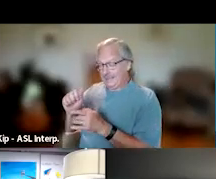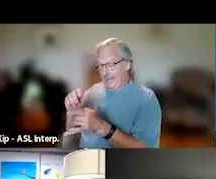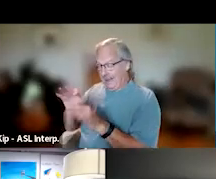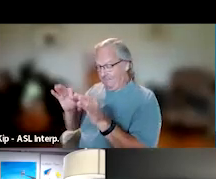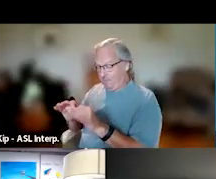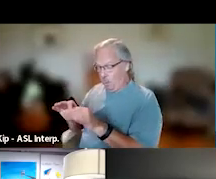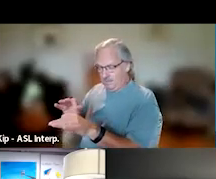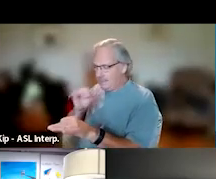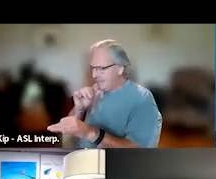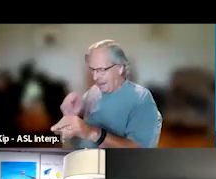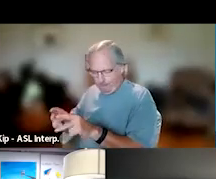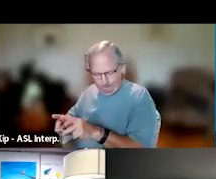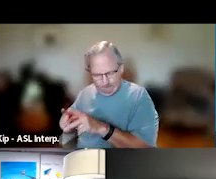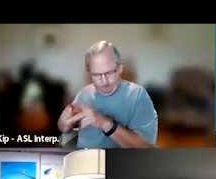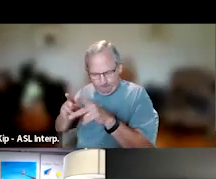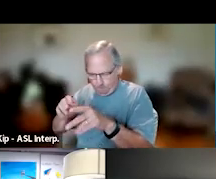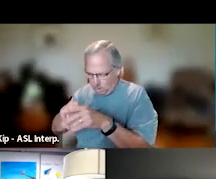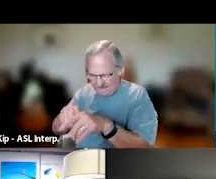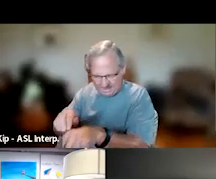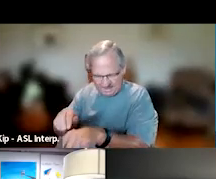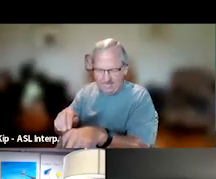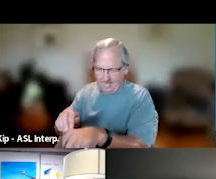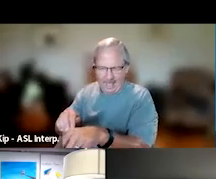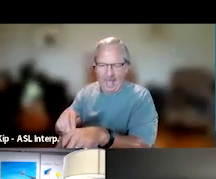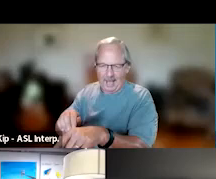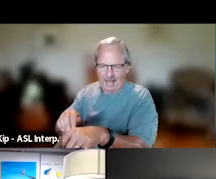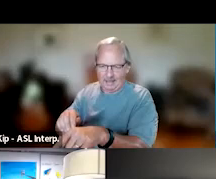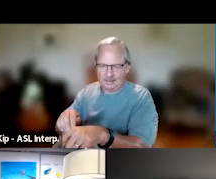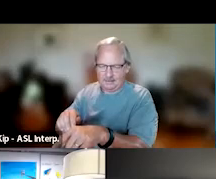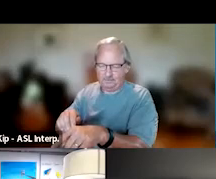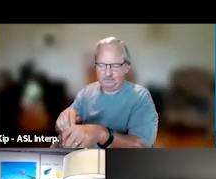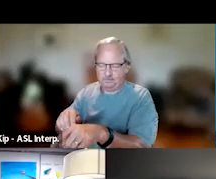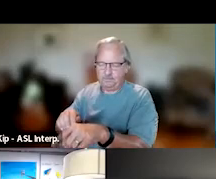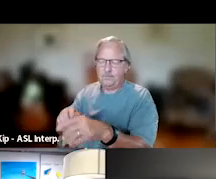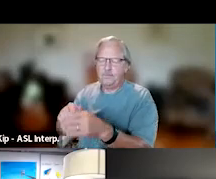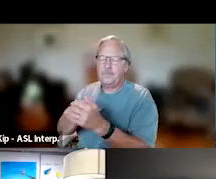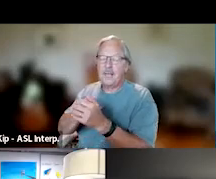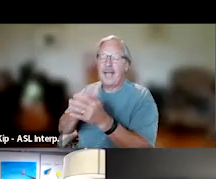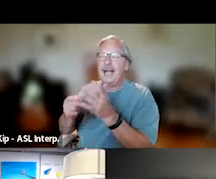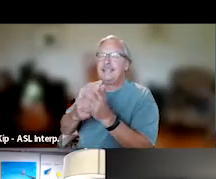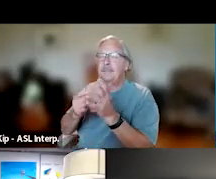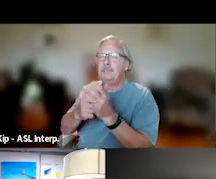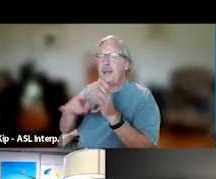into that repository. And then sometimes you can find them posted online